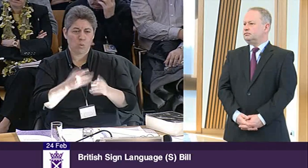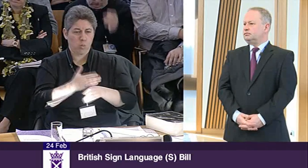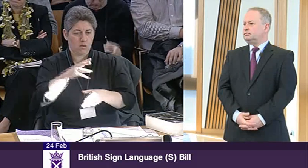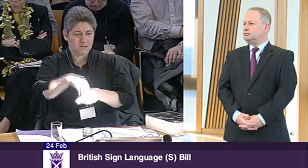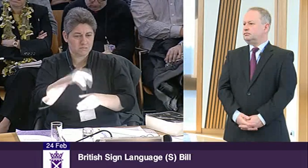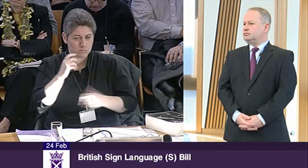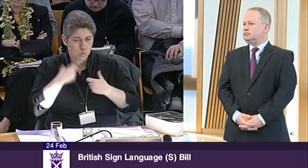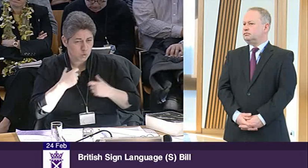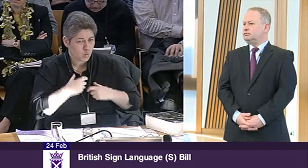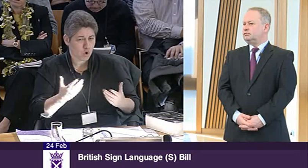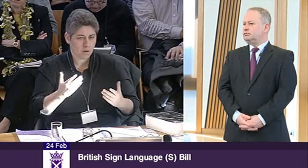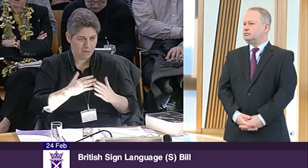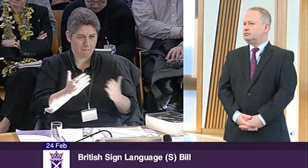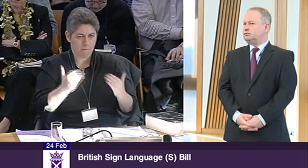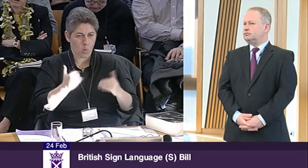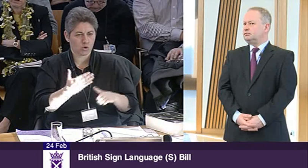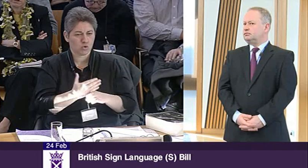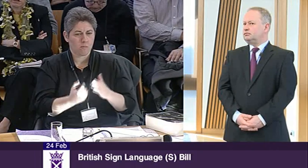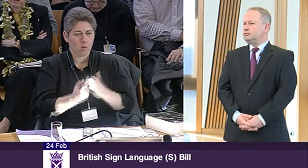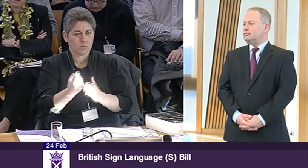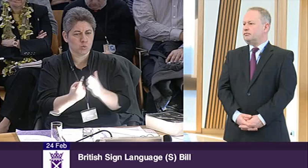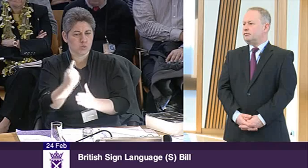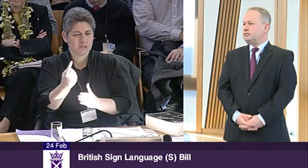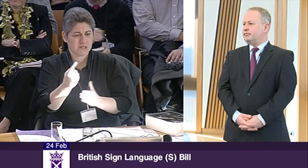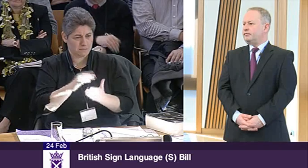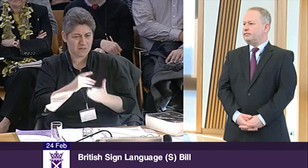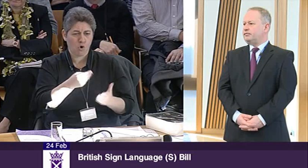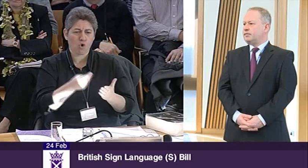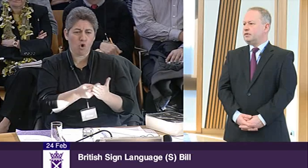many career opportunities, and not only in BSL. They could work as a social worker or